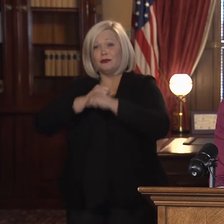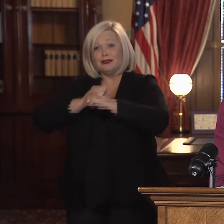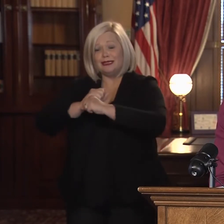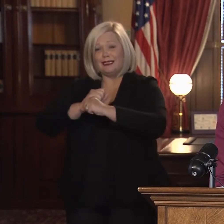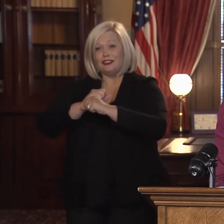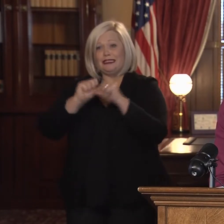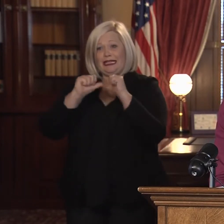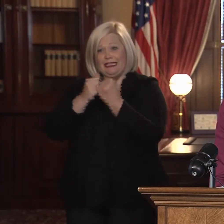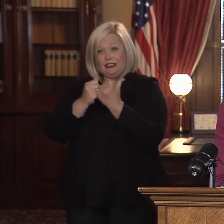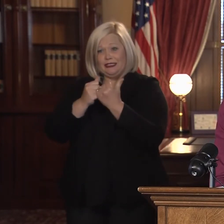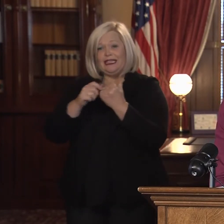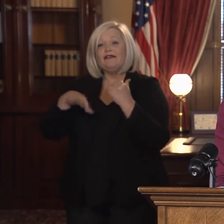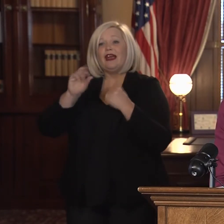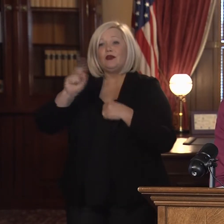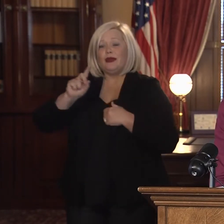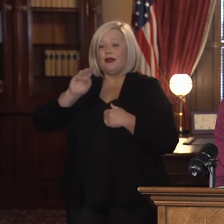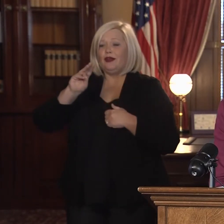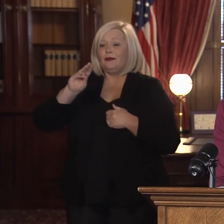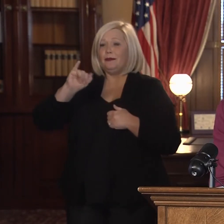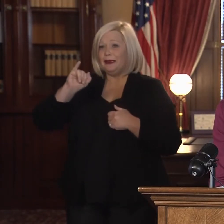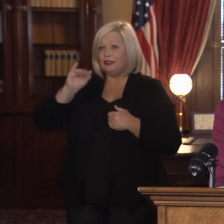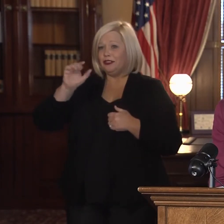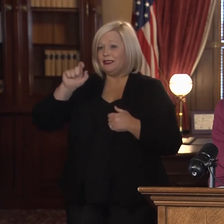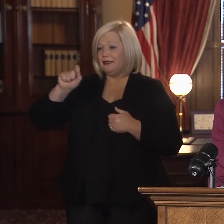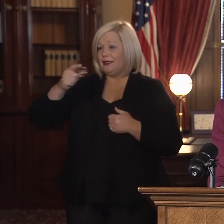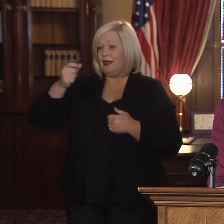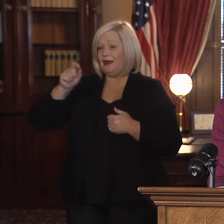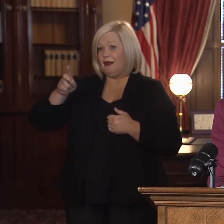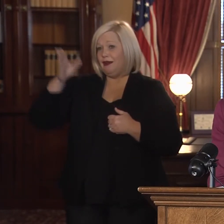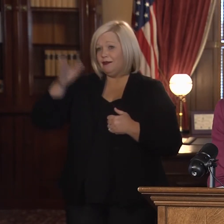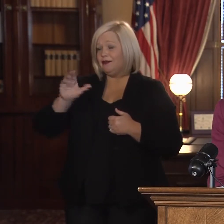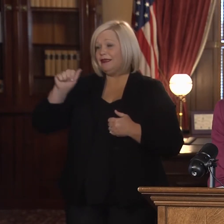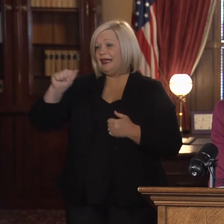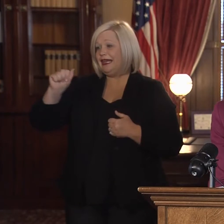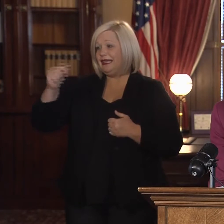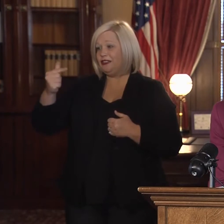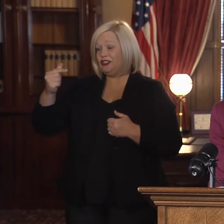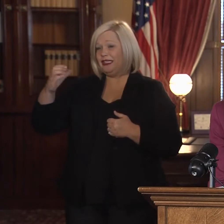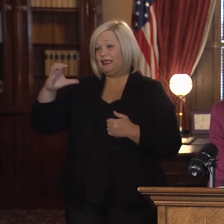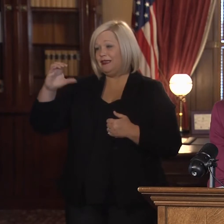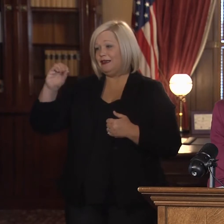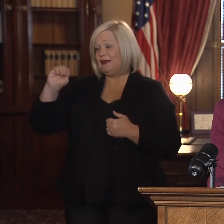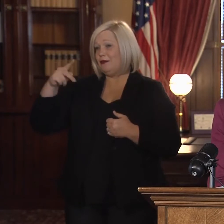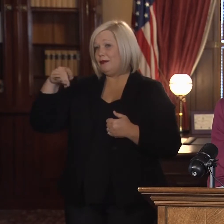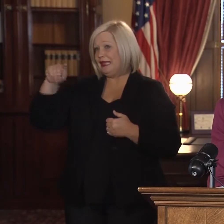COMPLAINT WITH MY OFFICE, PLEASE CONTACT OUR CONSUMER PROTECTION